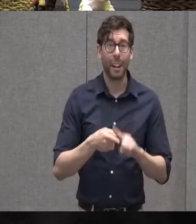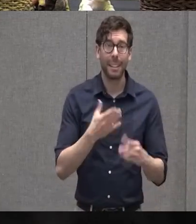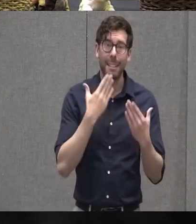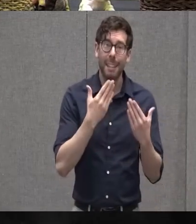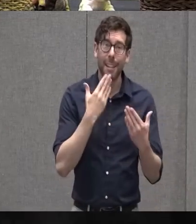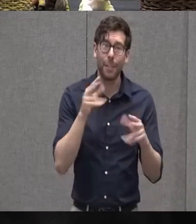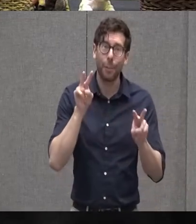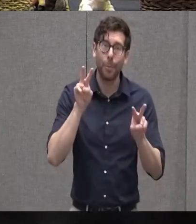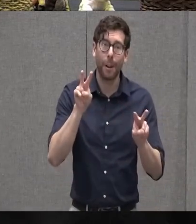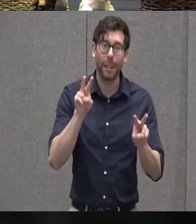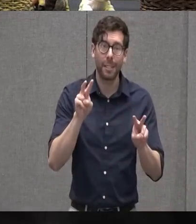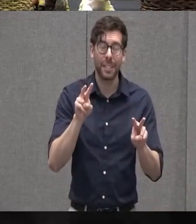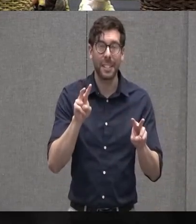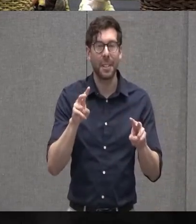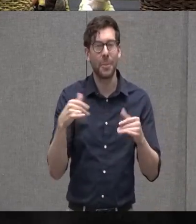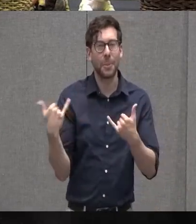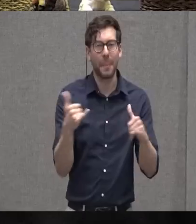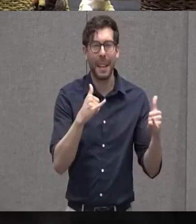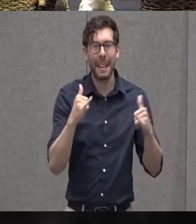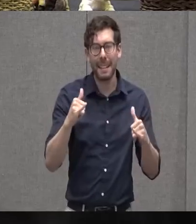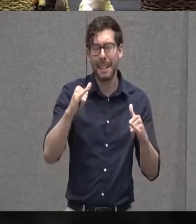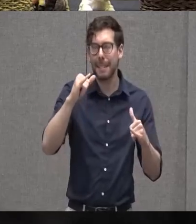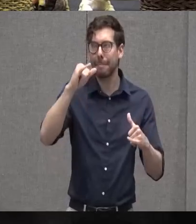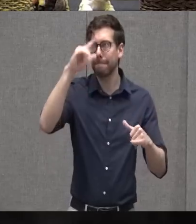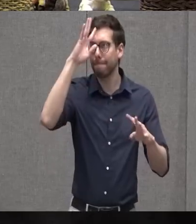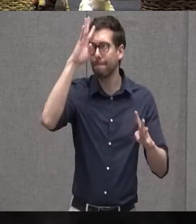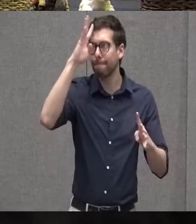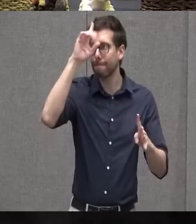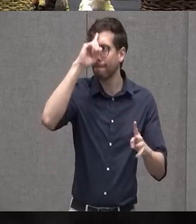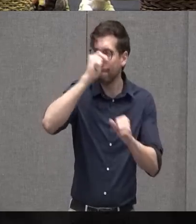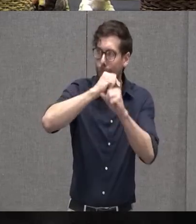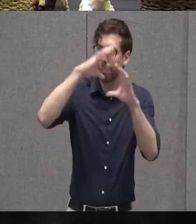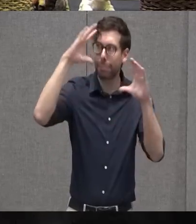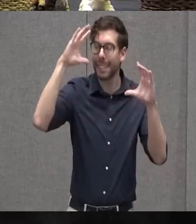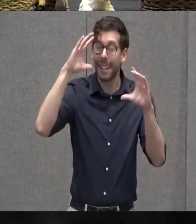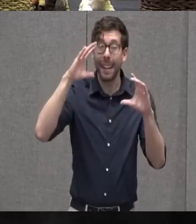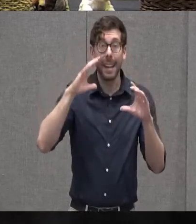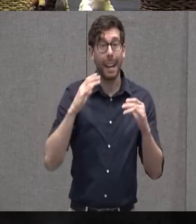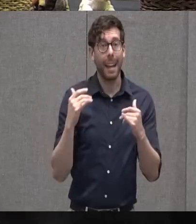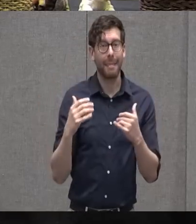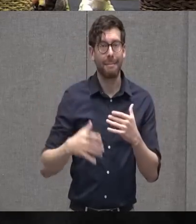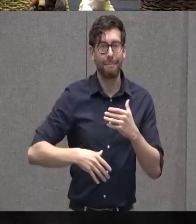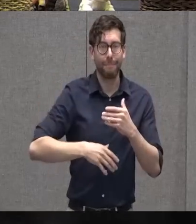Playing make believe and adding math is a great way to spend your time at home.